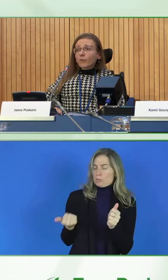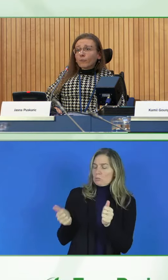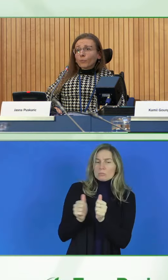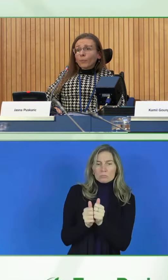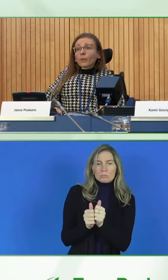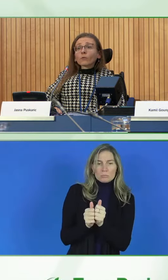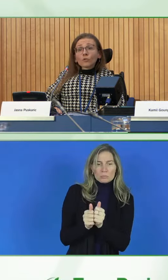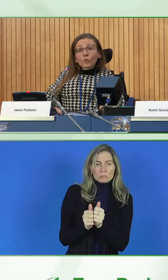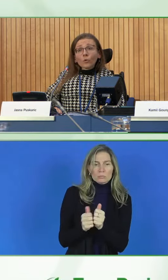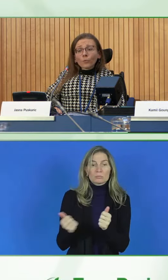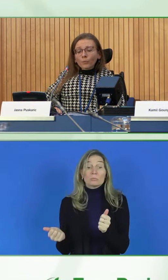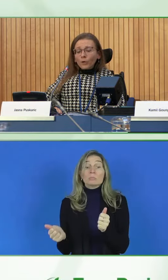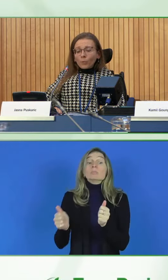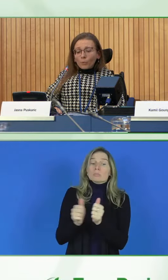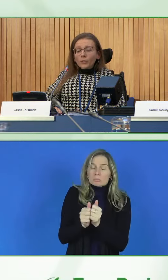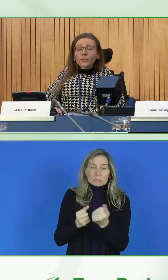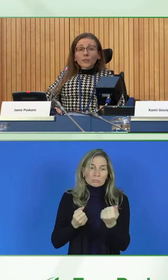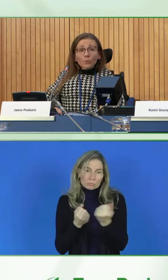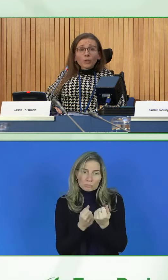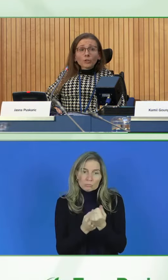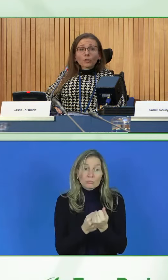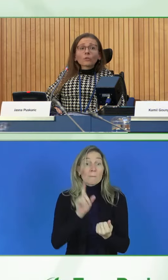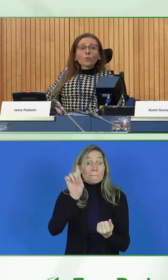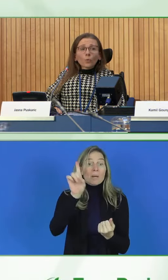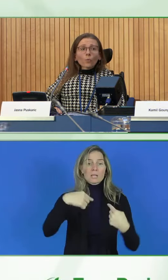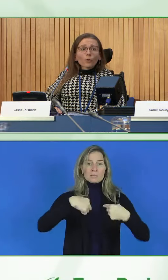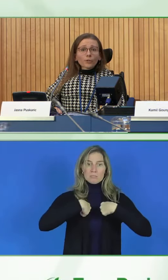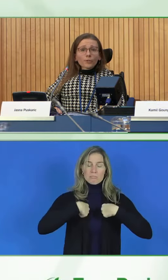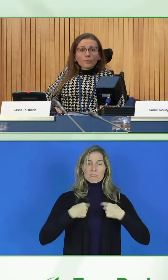life so participation works.